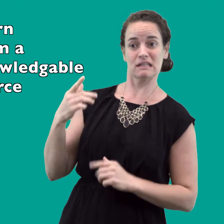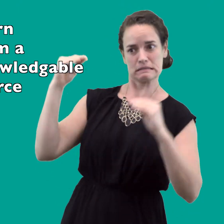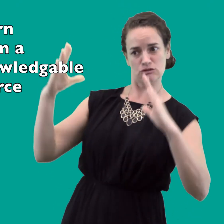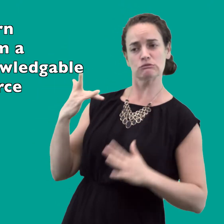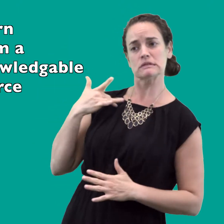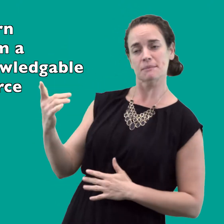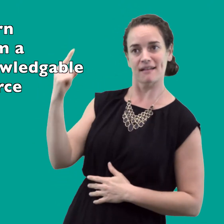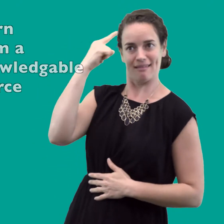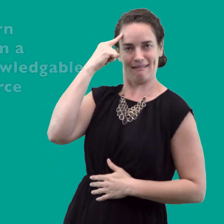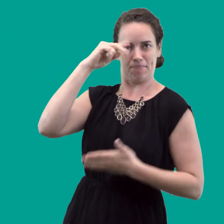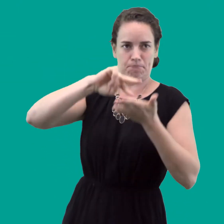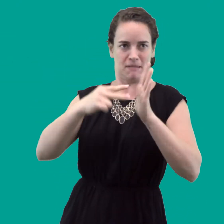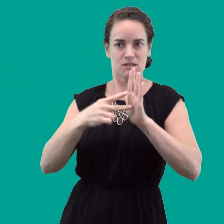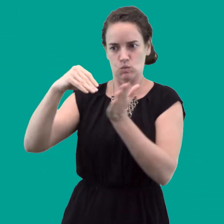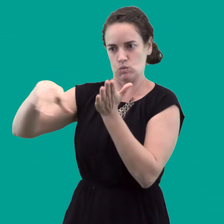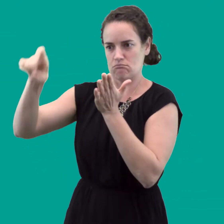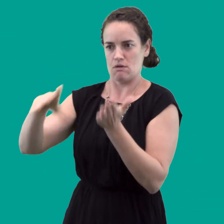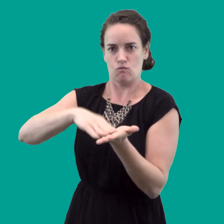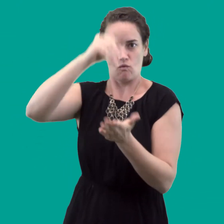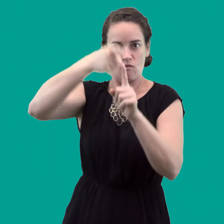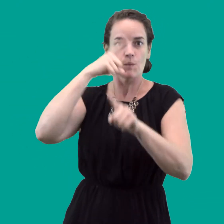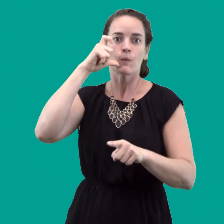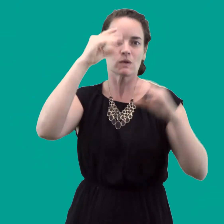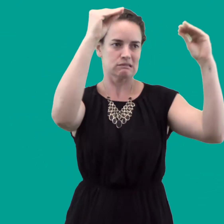Teachers tend to think the more knowledgeable other means the teacher.